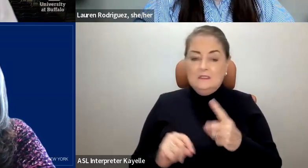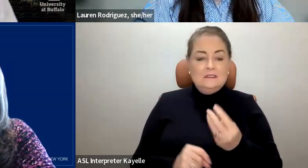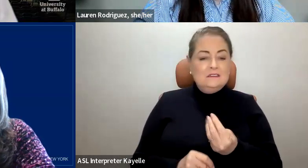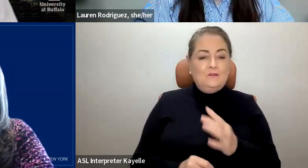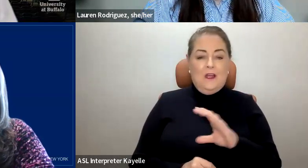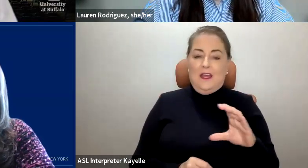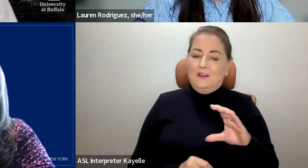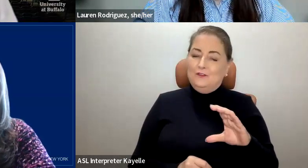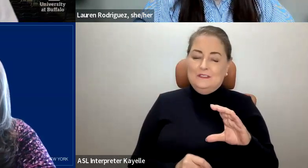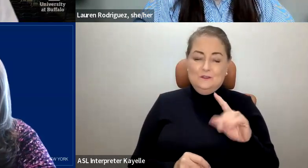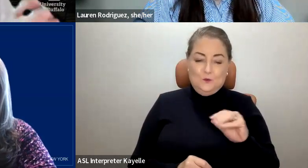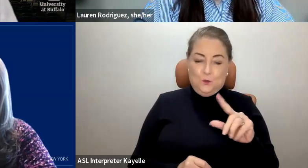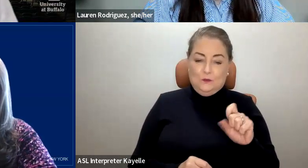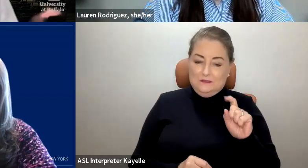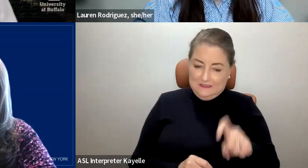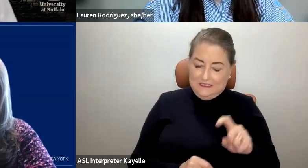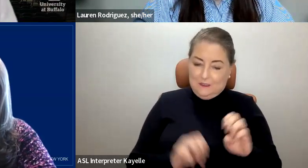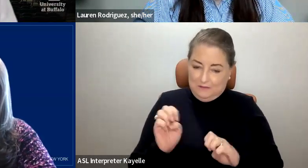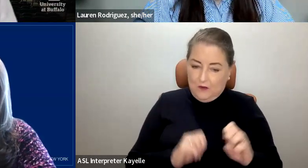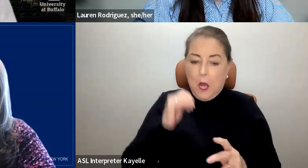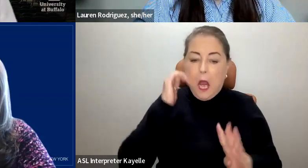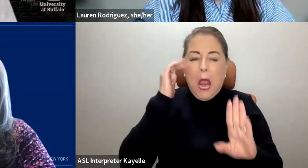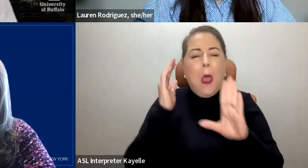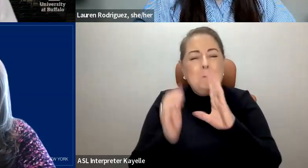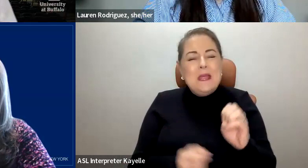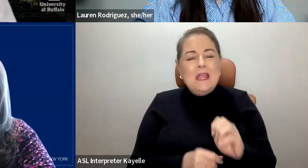need to be evaluated. And let's be pragmatic about how we take